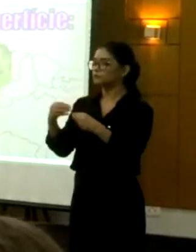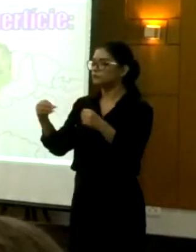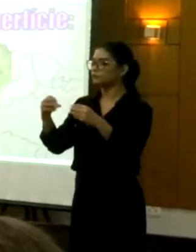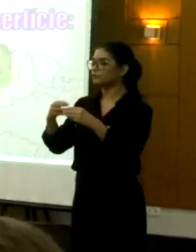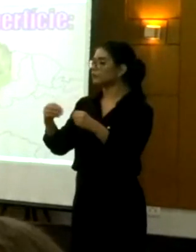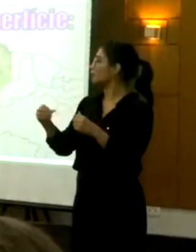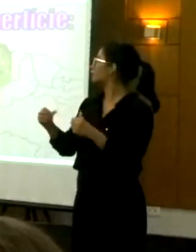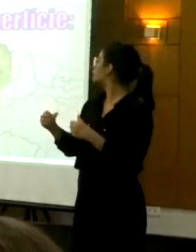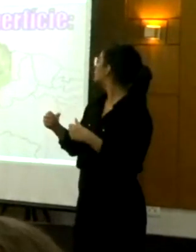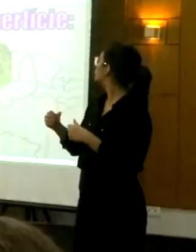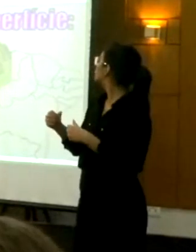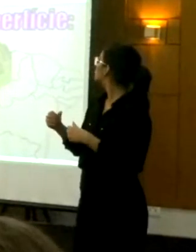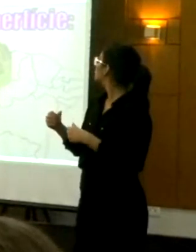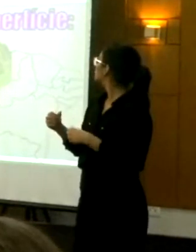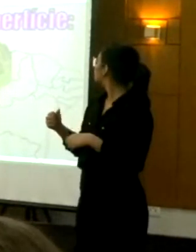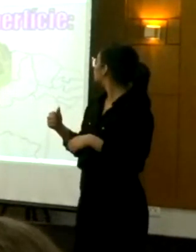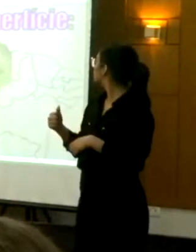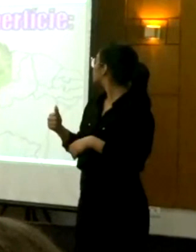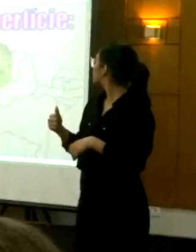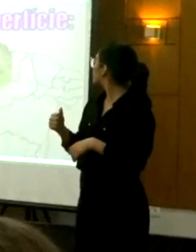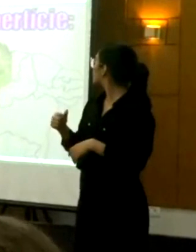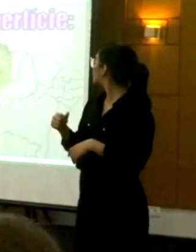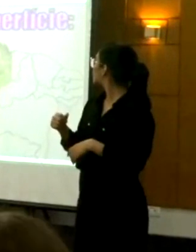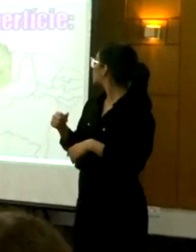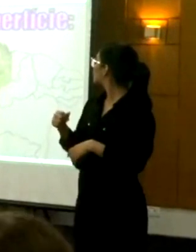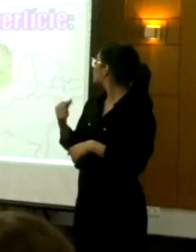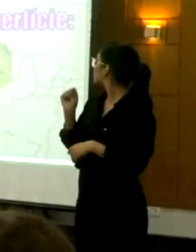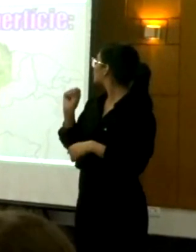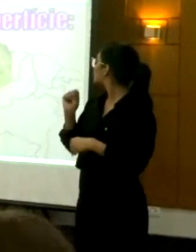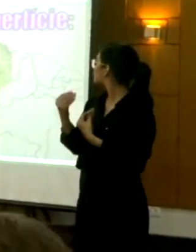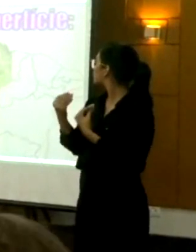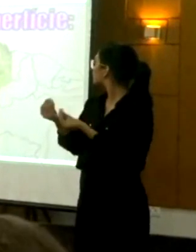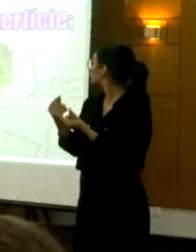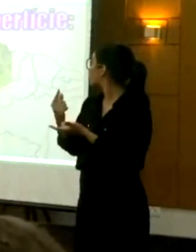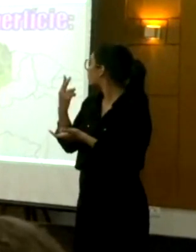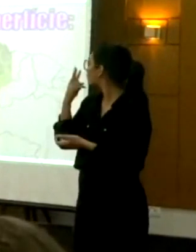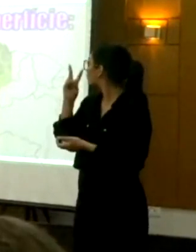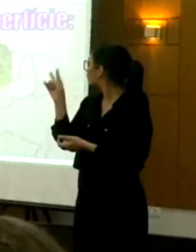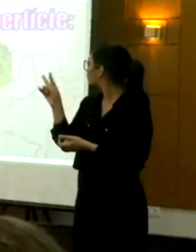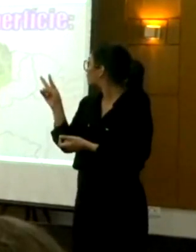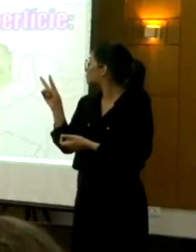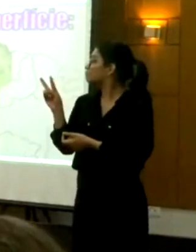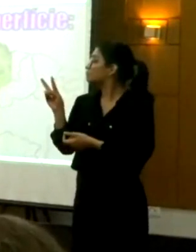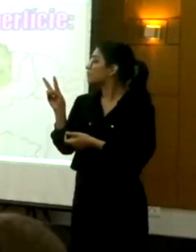is the flow of sensible heat in the figure you can see very well that in eighty-five I had much more forest